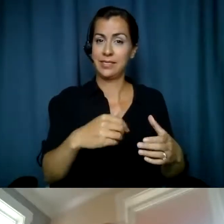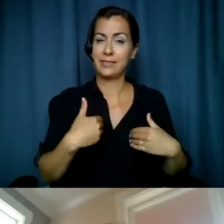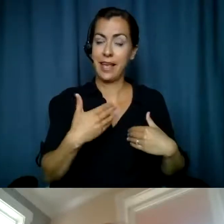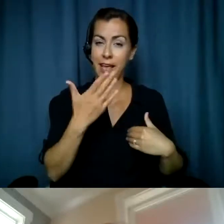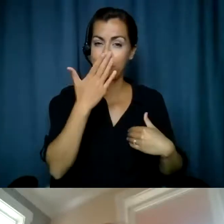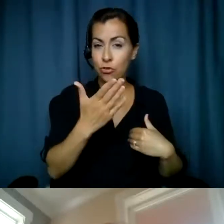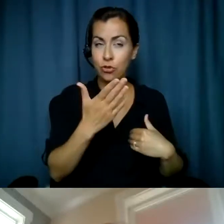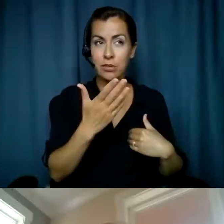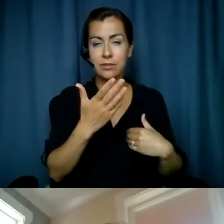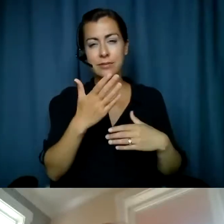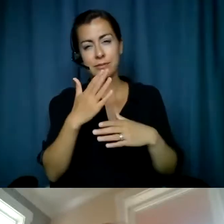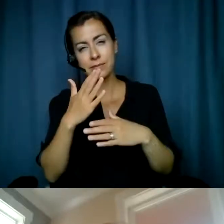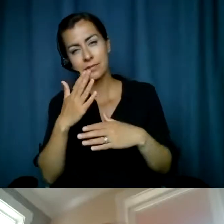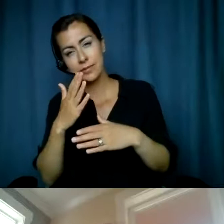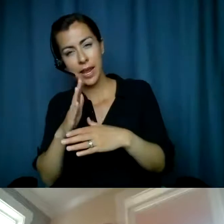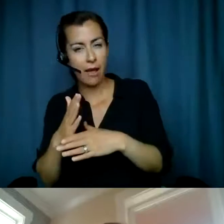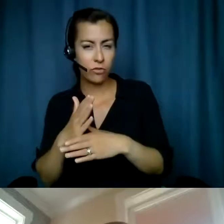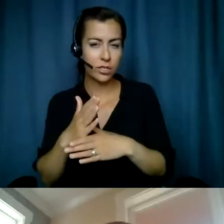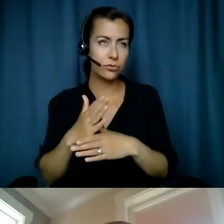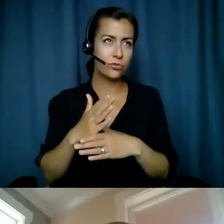people with disabilities. I wanted to just highlight in the